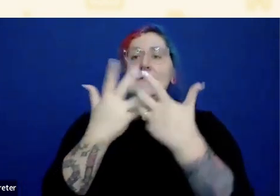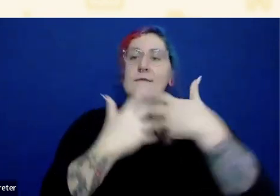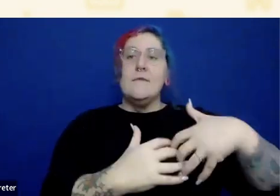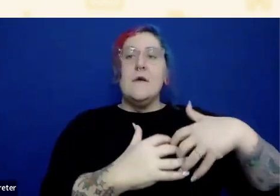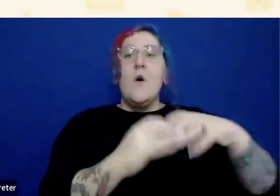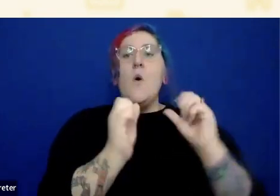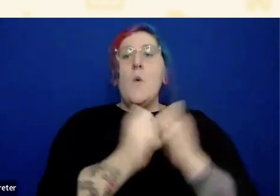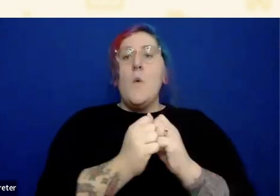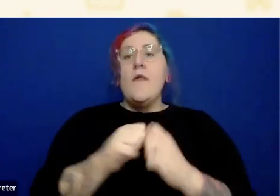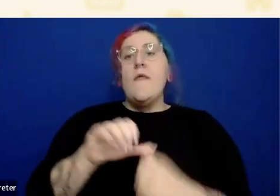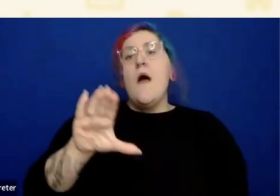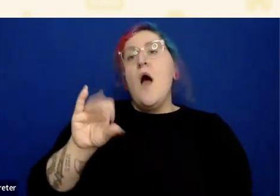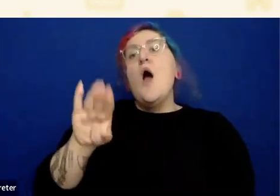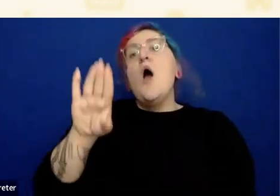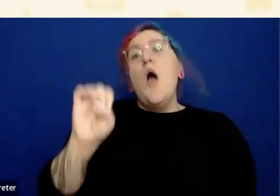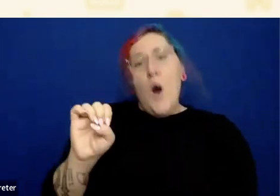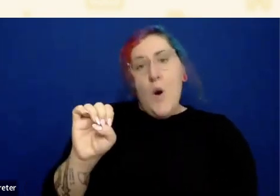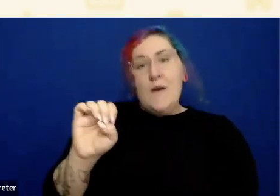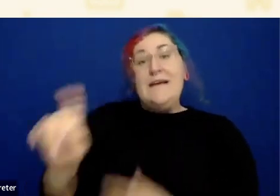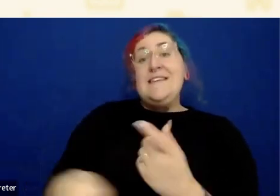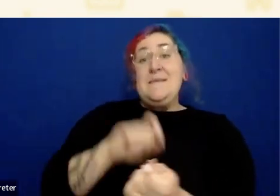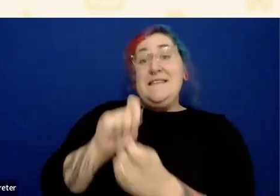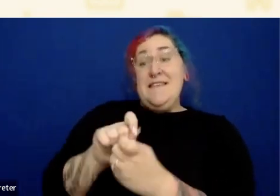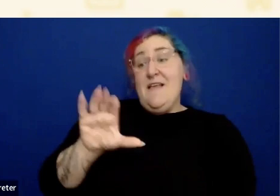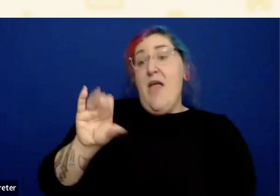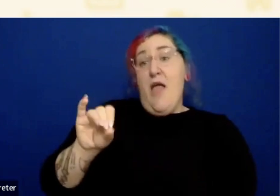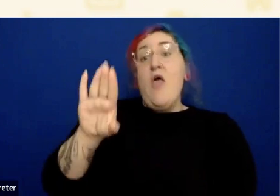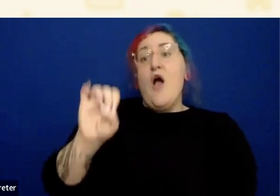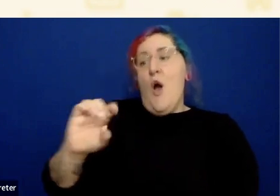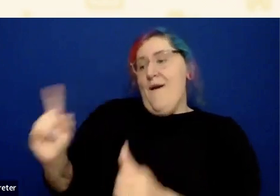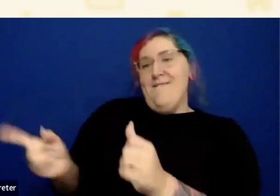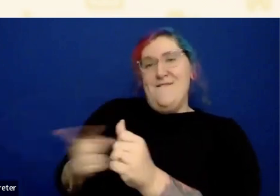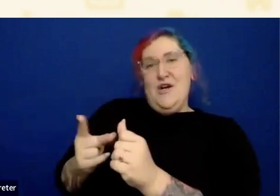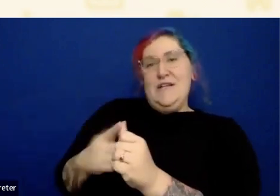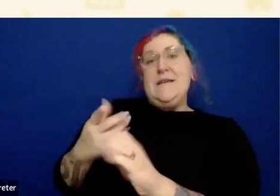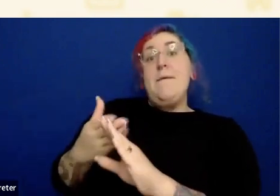and semantic manner before you start layering on visual design.